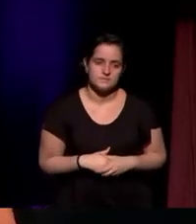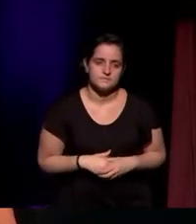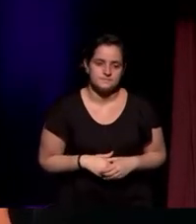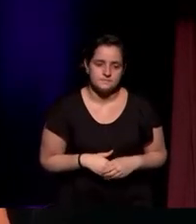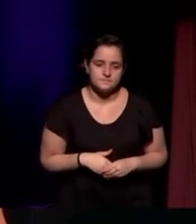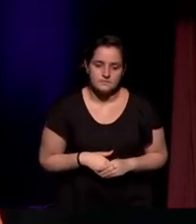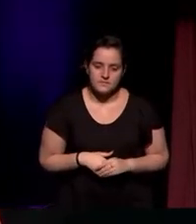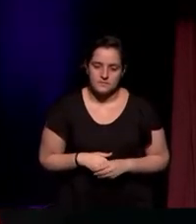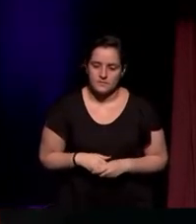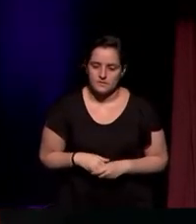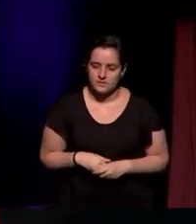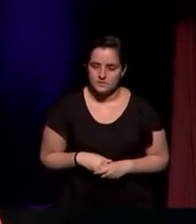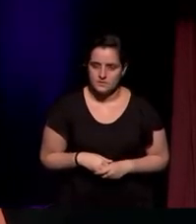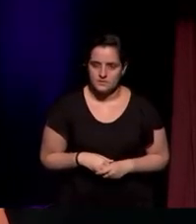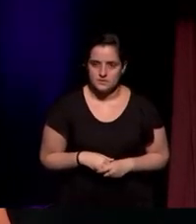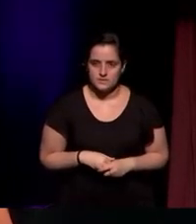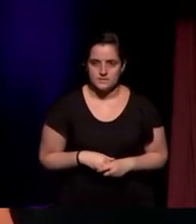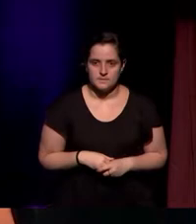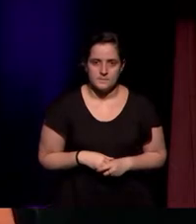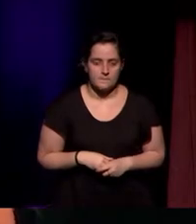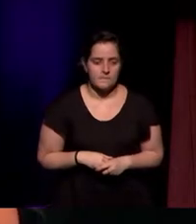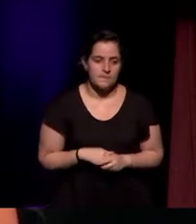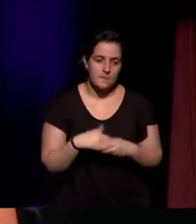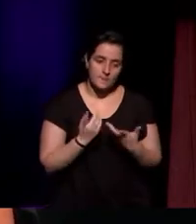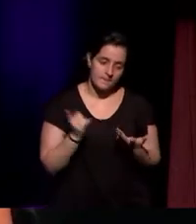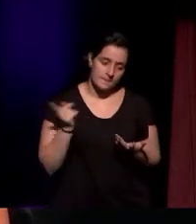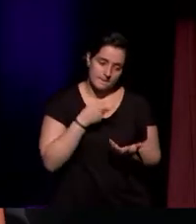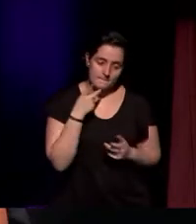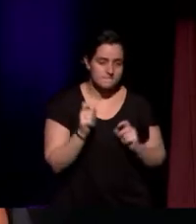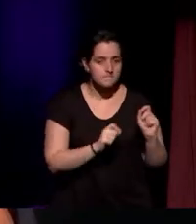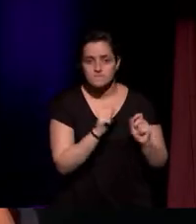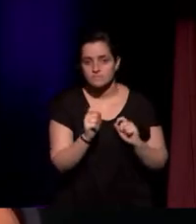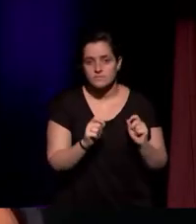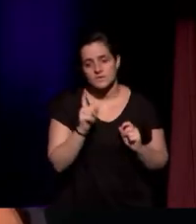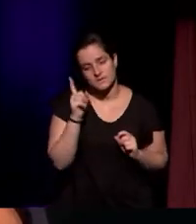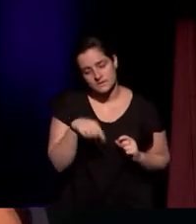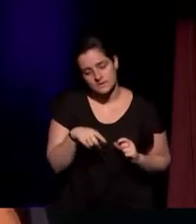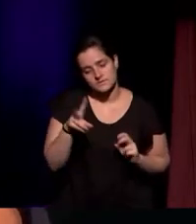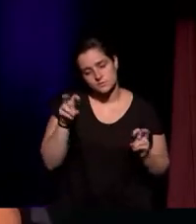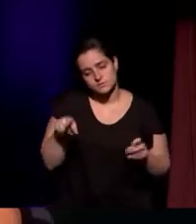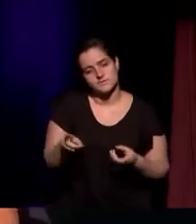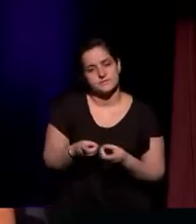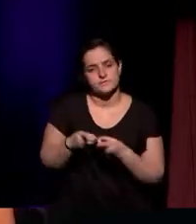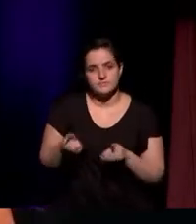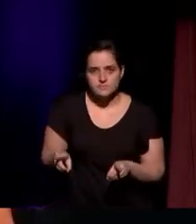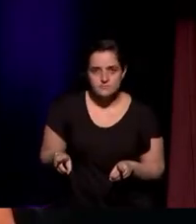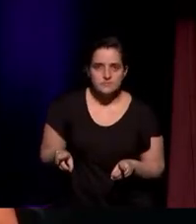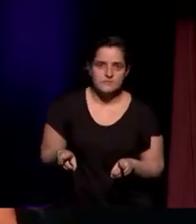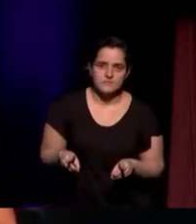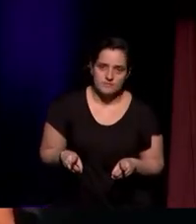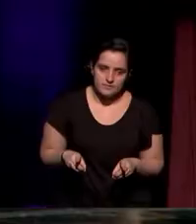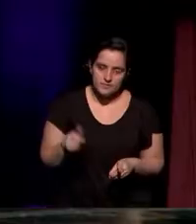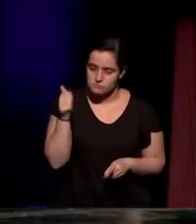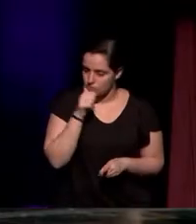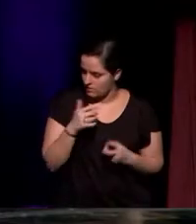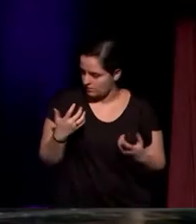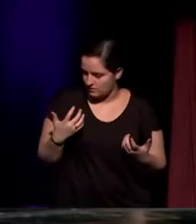which addresses this issue of divorce, a woman who can not get a divorce,